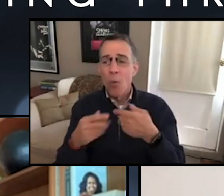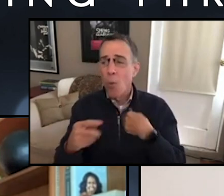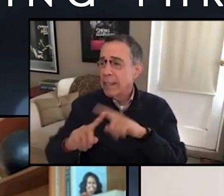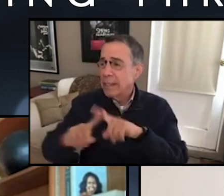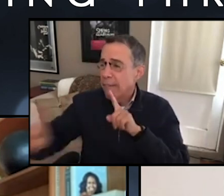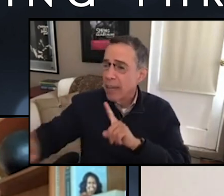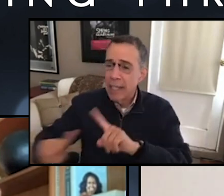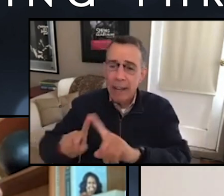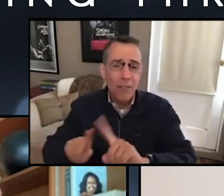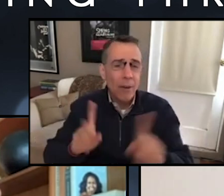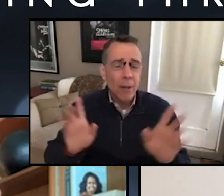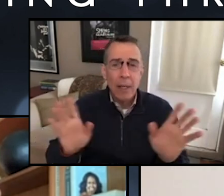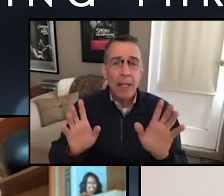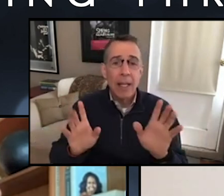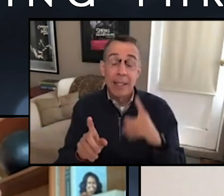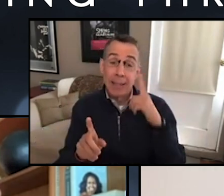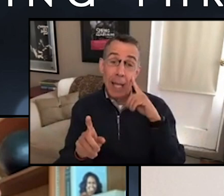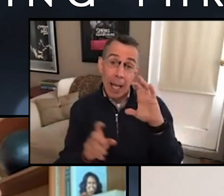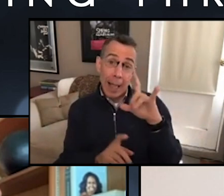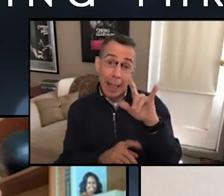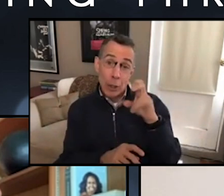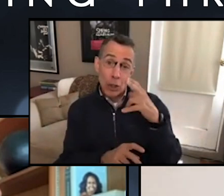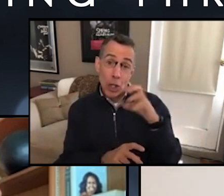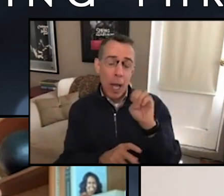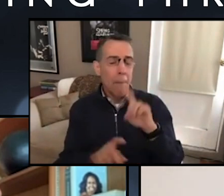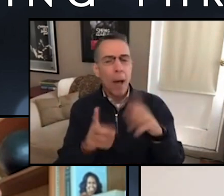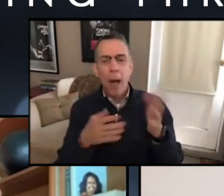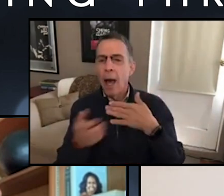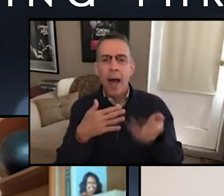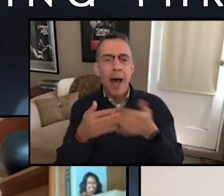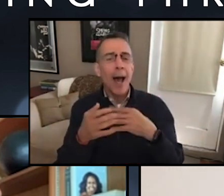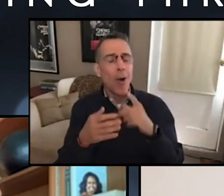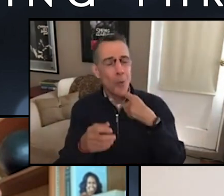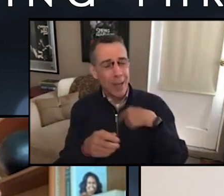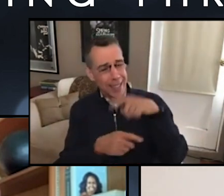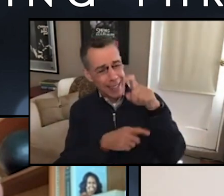And as cliche as that may sound, it's something that's so needed to feel and